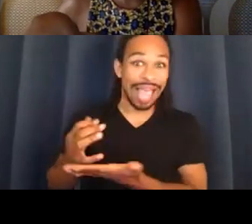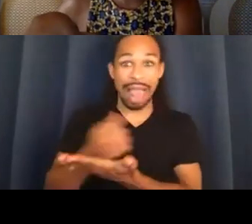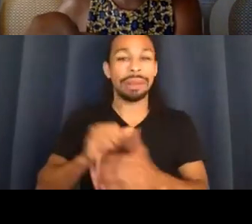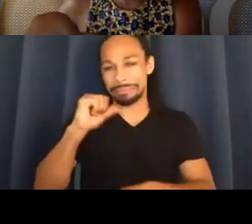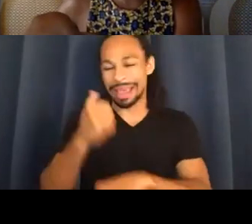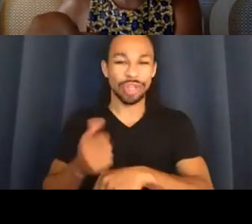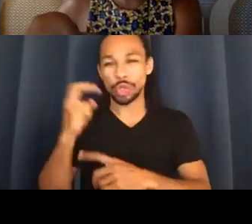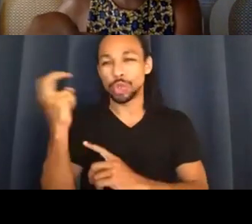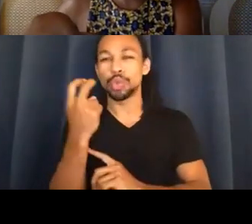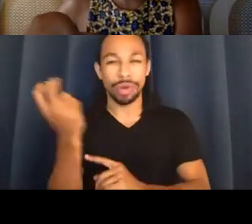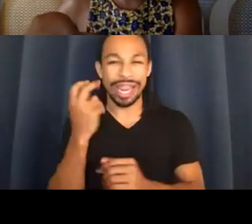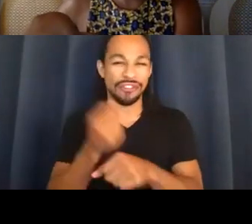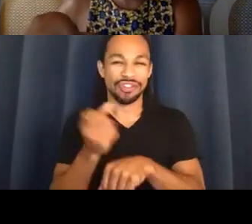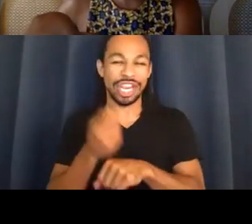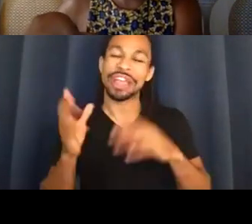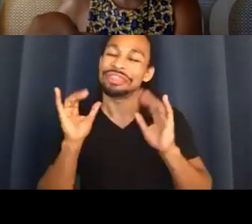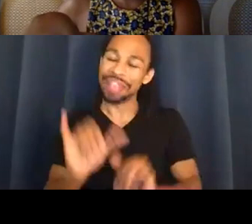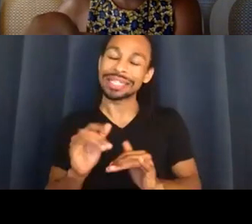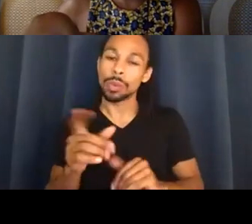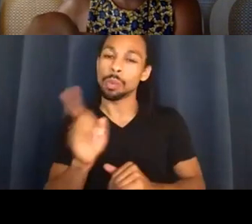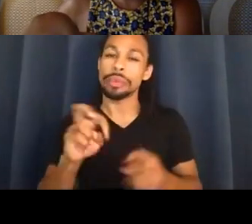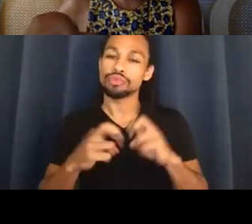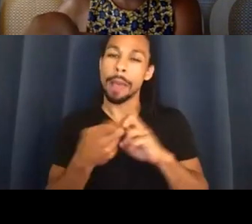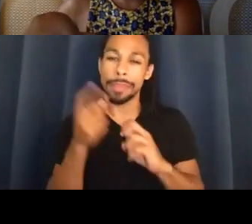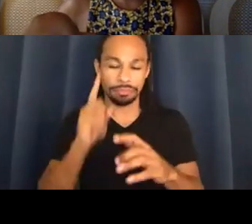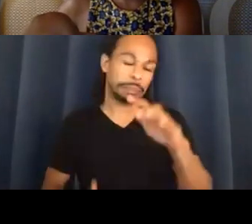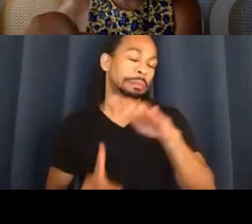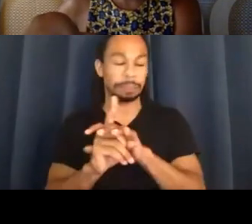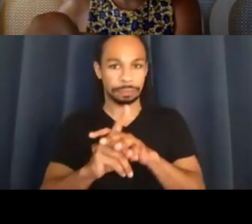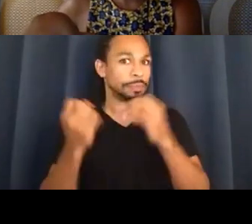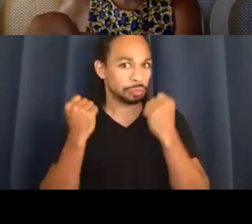that is where it is problematic is that the only way for me to be